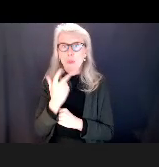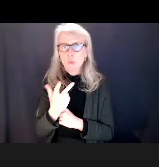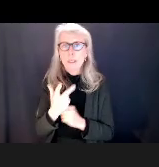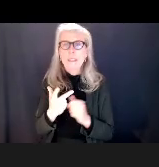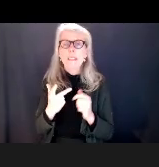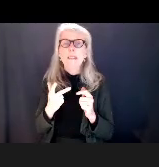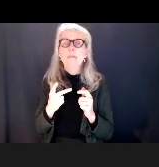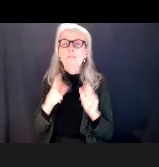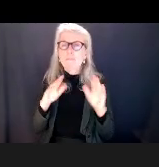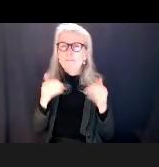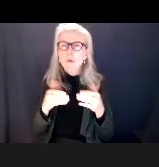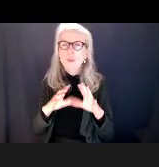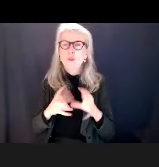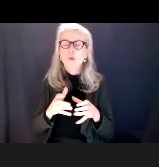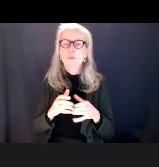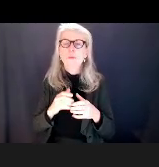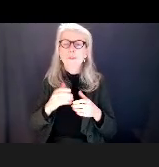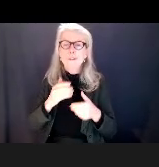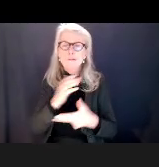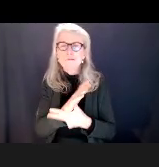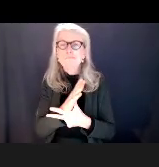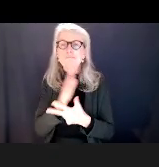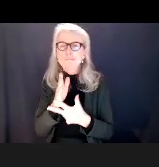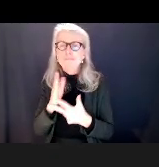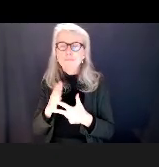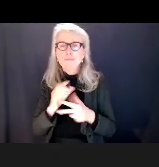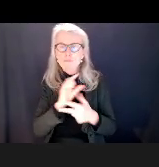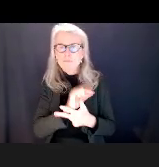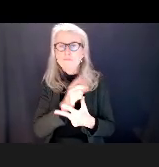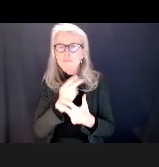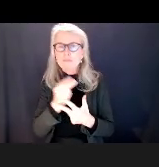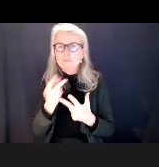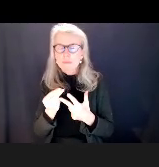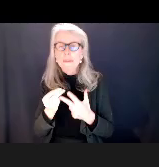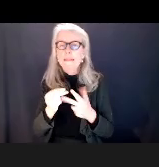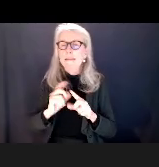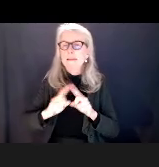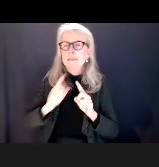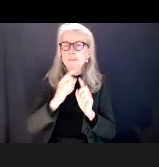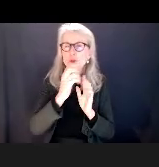each with a different semi-structured script focused on a different aspect to